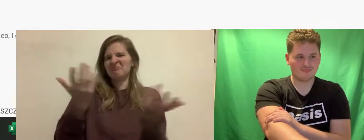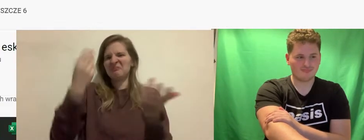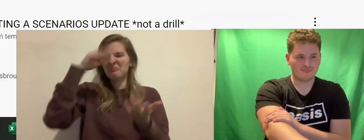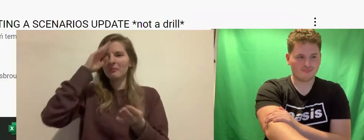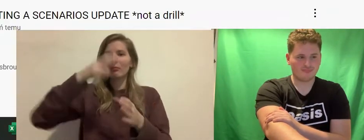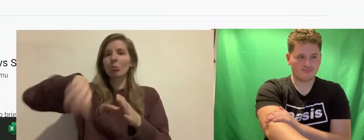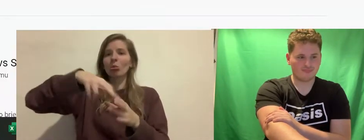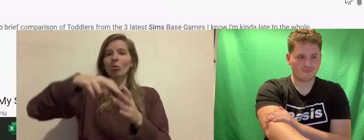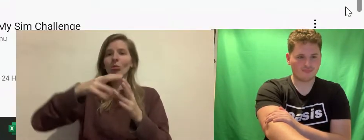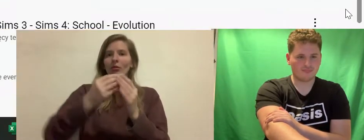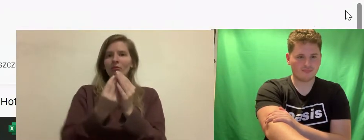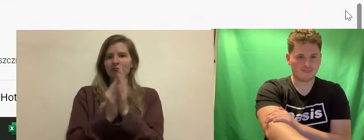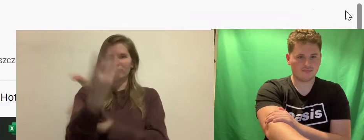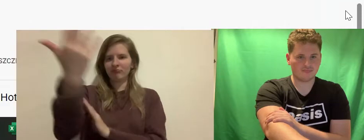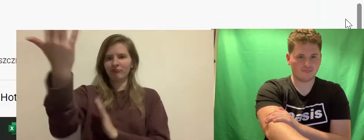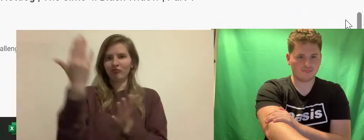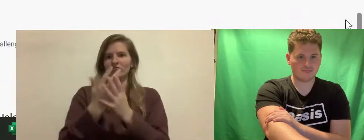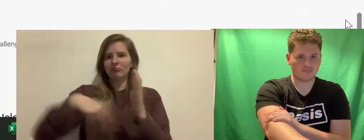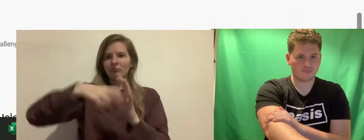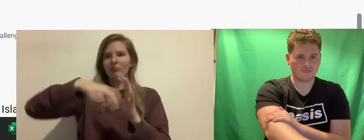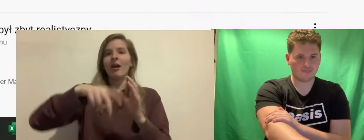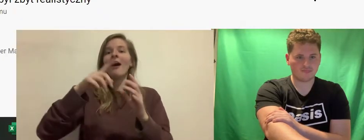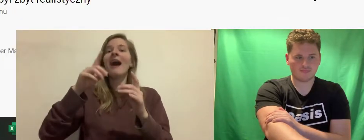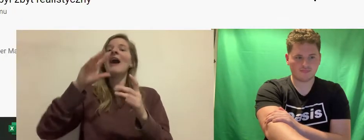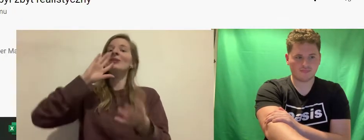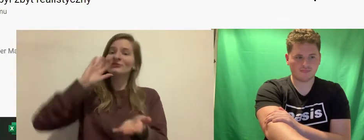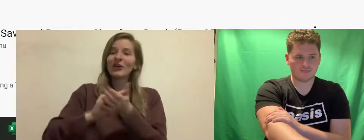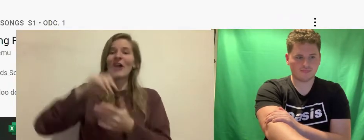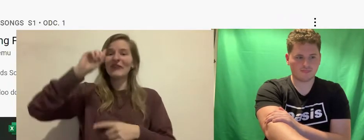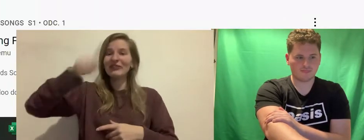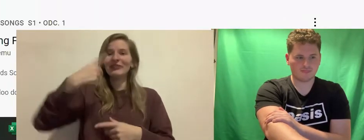K: if I remember that the parents left and the son was left alone at home, we didn't know what to do with our son, we tried to feed him in the kitchen